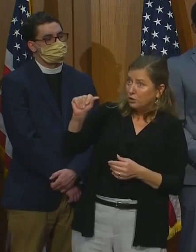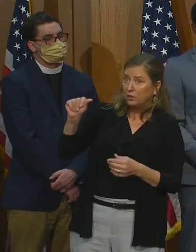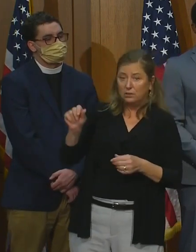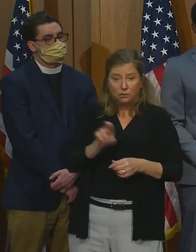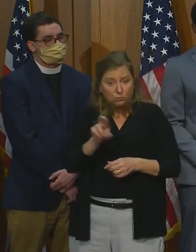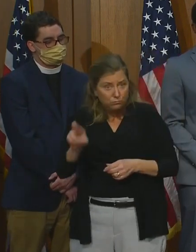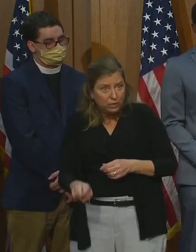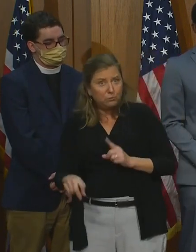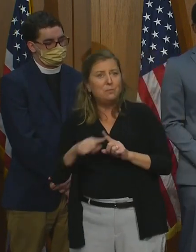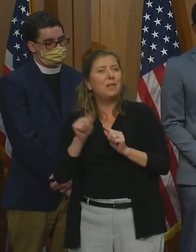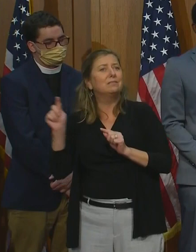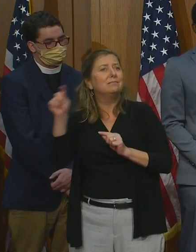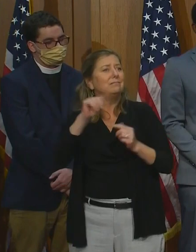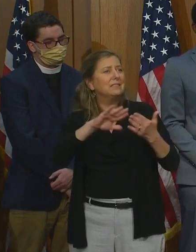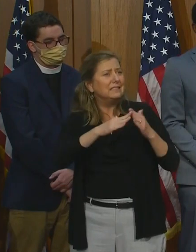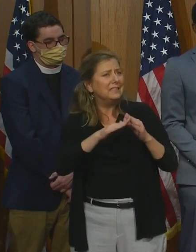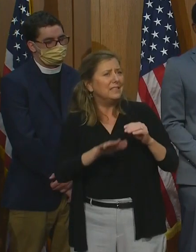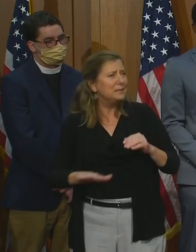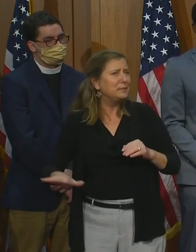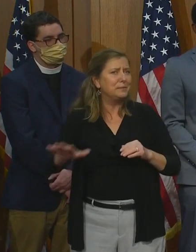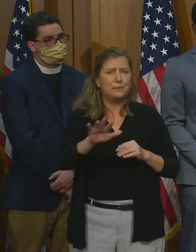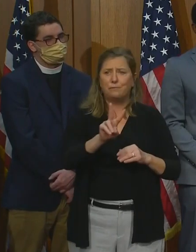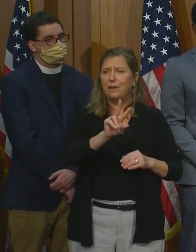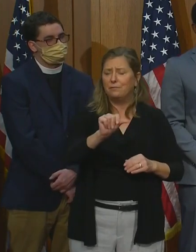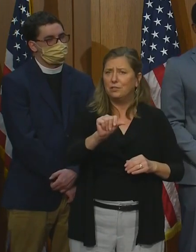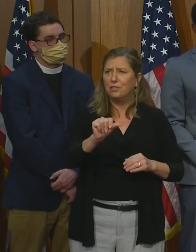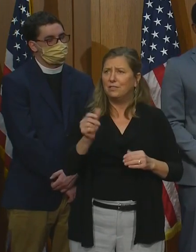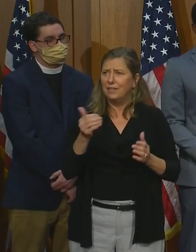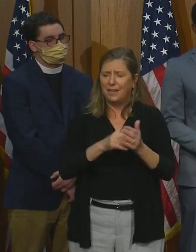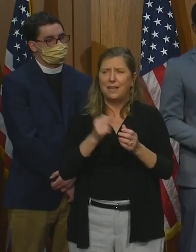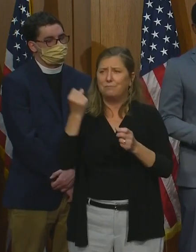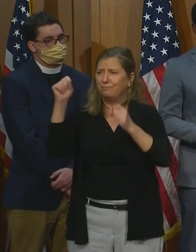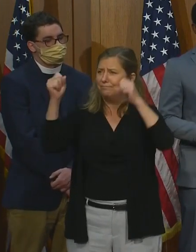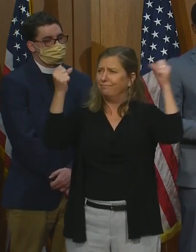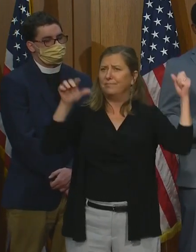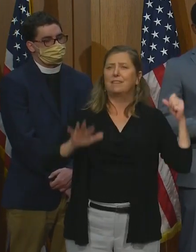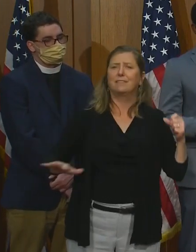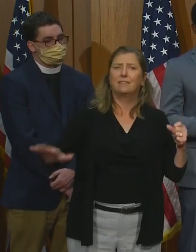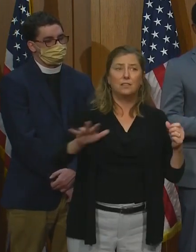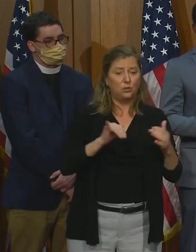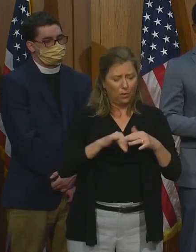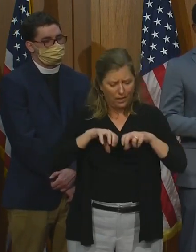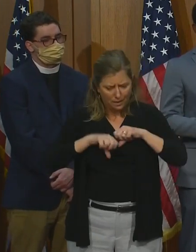PROTEST- HERE IN VIRGINIA NOT ONLY IN RICHMOND BUT IN IN